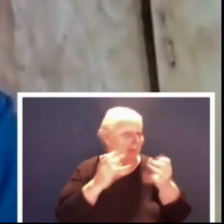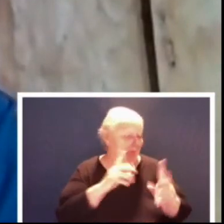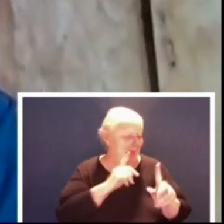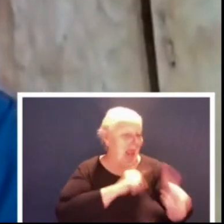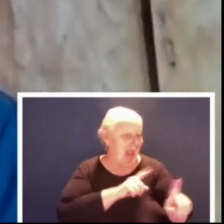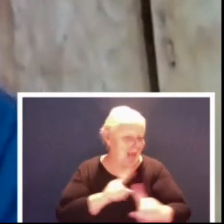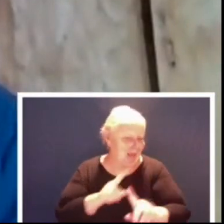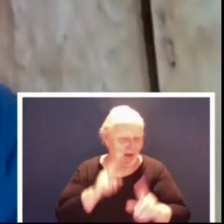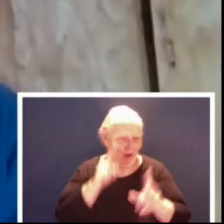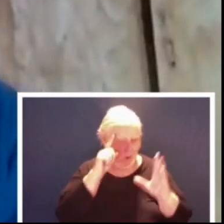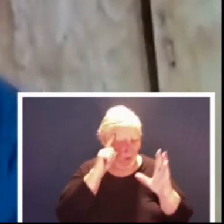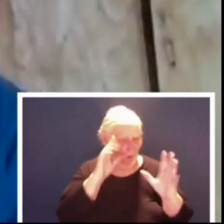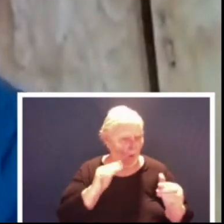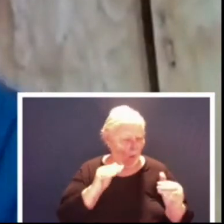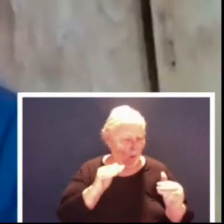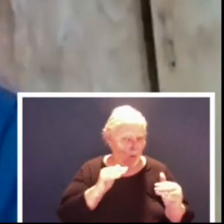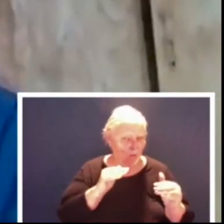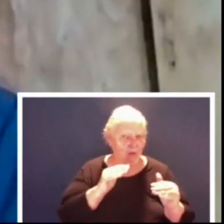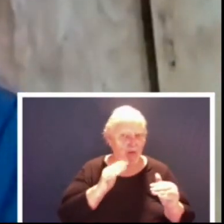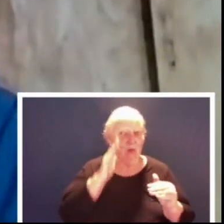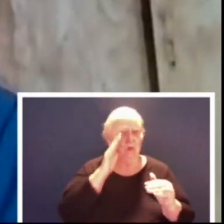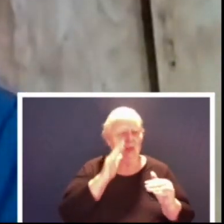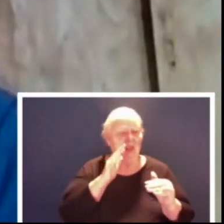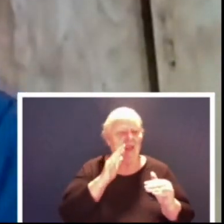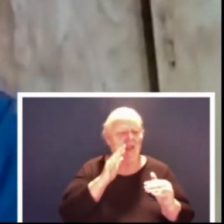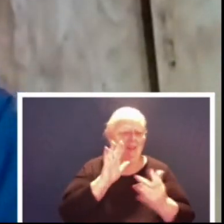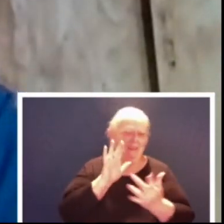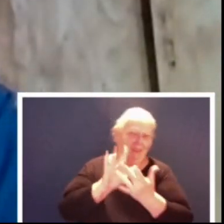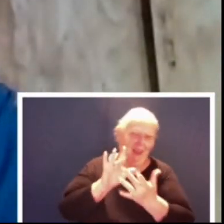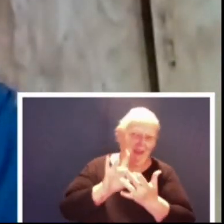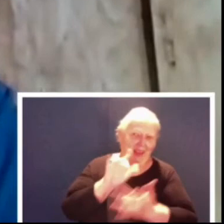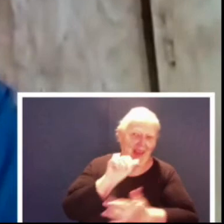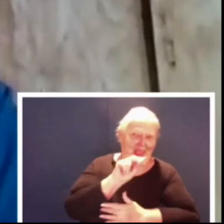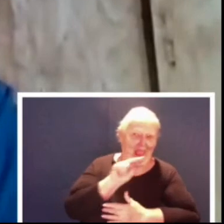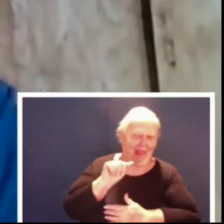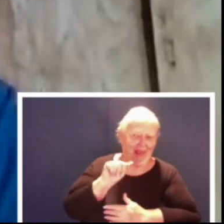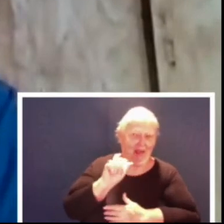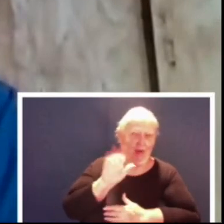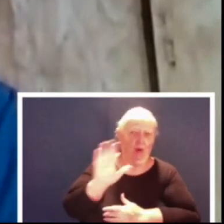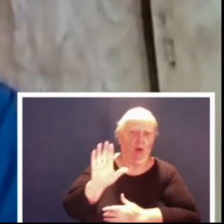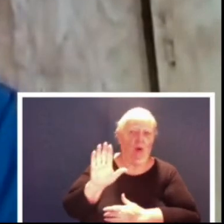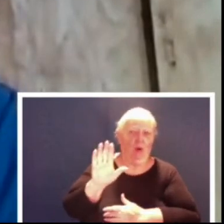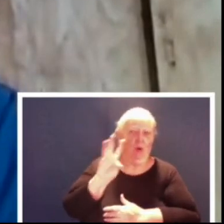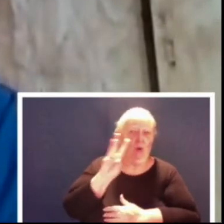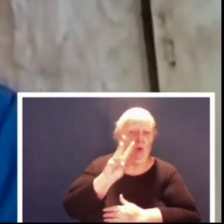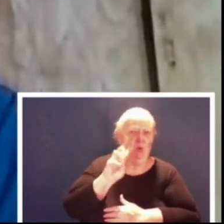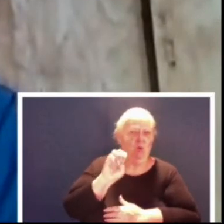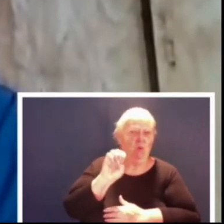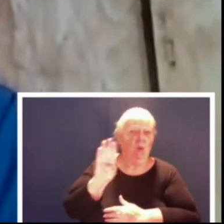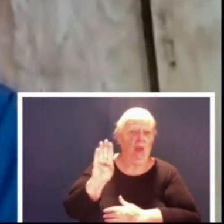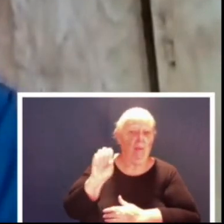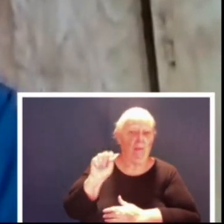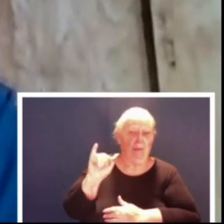to Anna's invitation to take a look at her website. Thanks everyone for joining and we'll be with you again